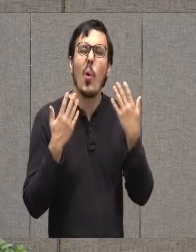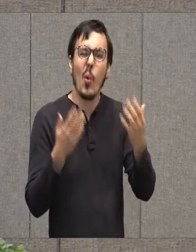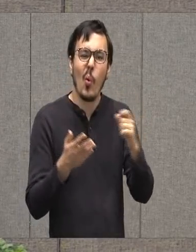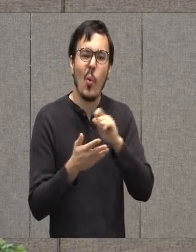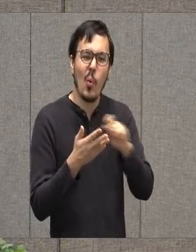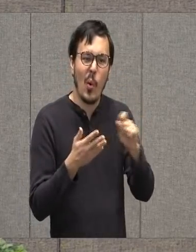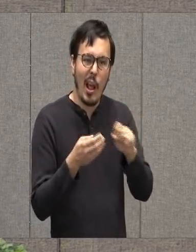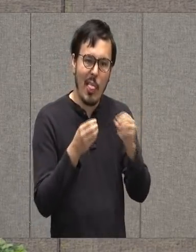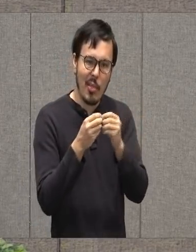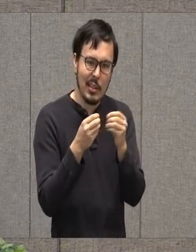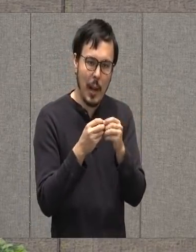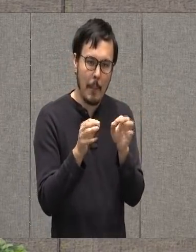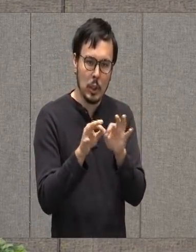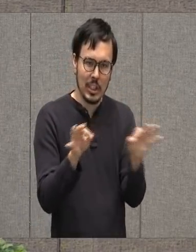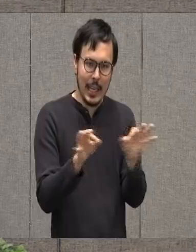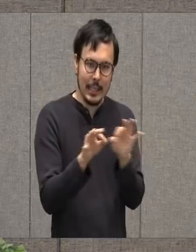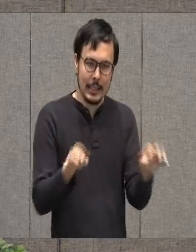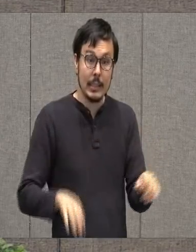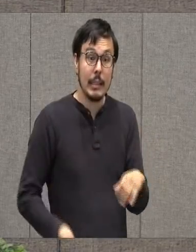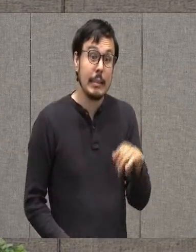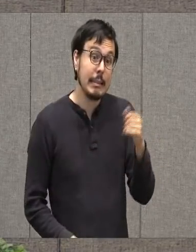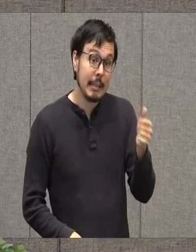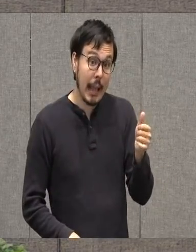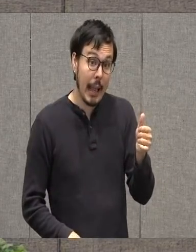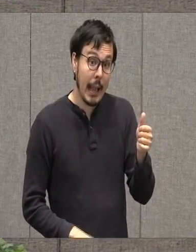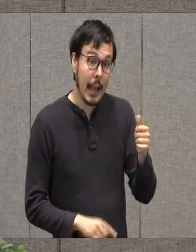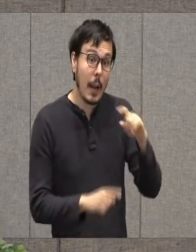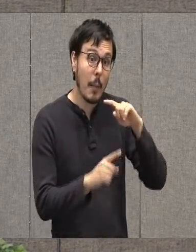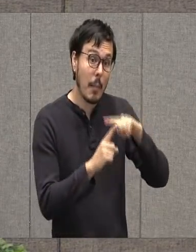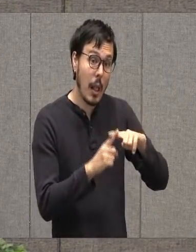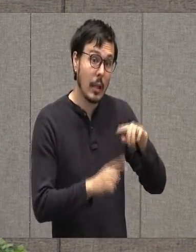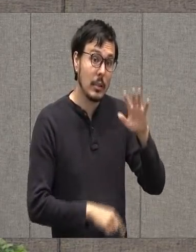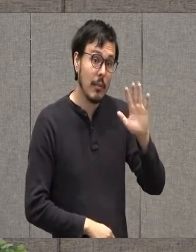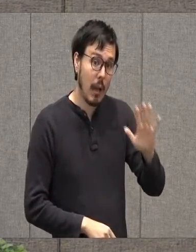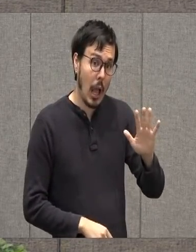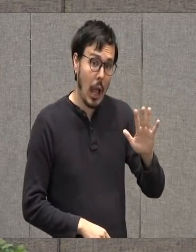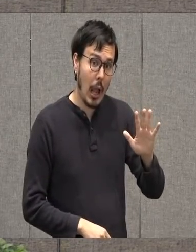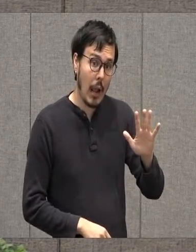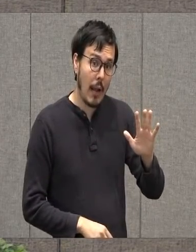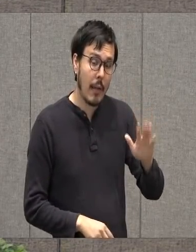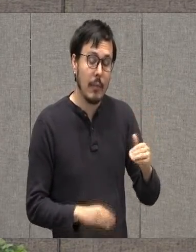plus five equals 15.